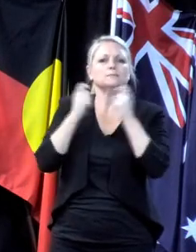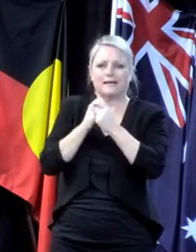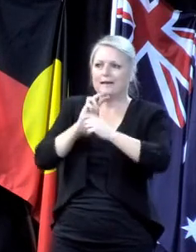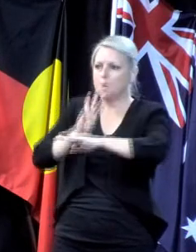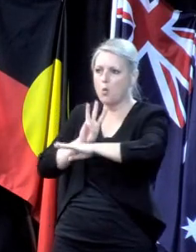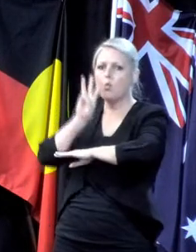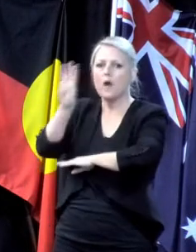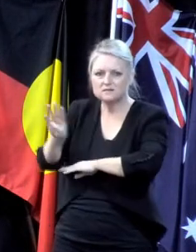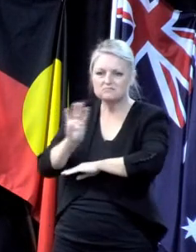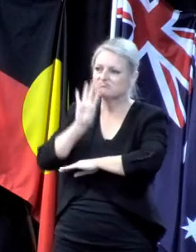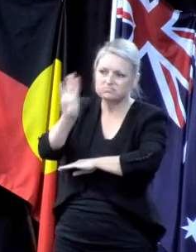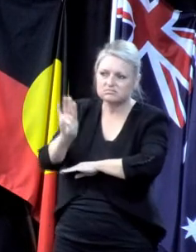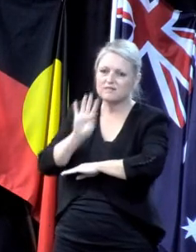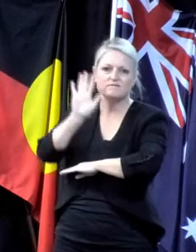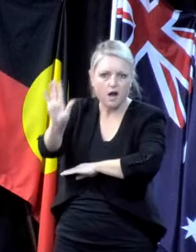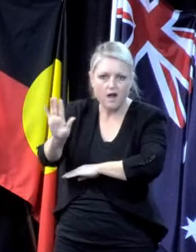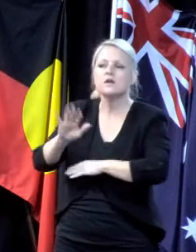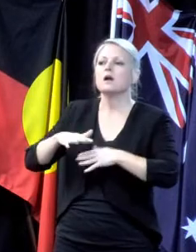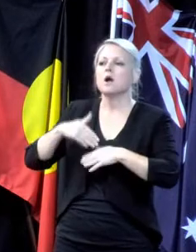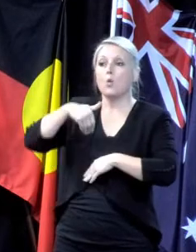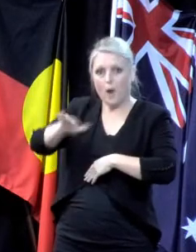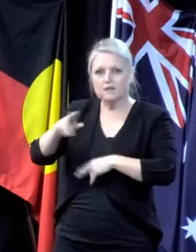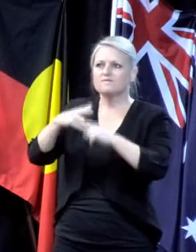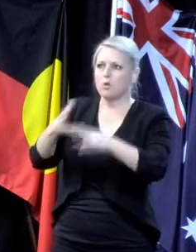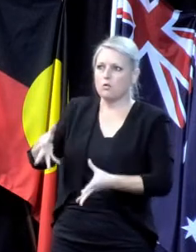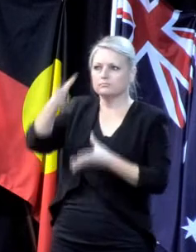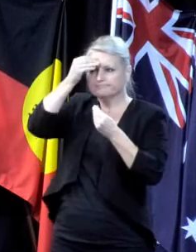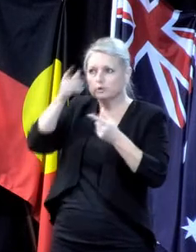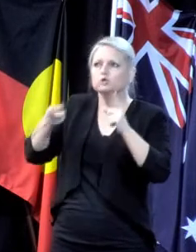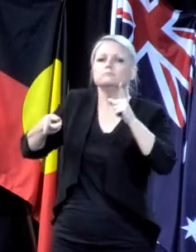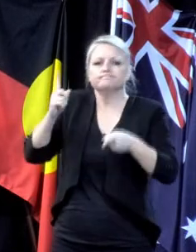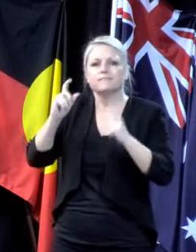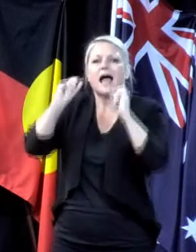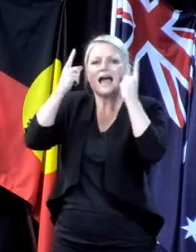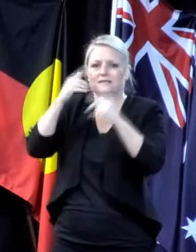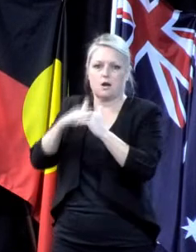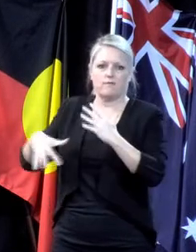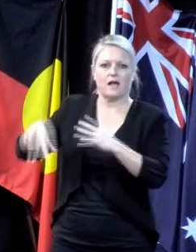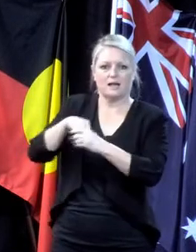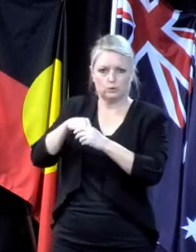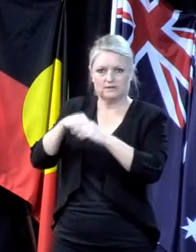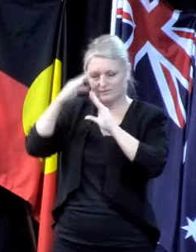OK, now, since the 2018 policy's been in place,